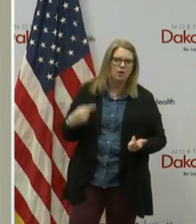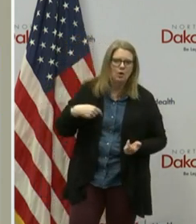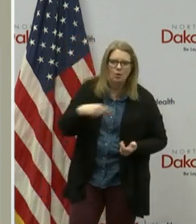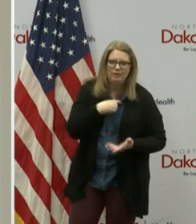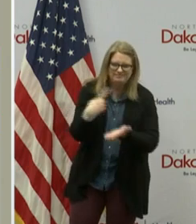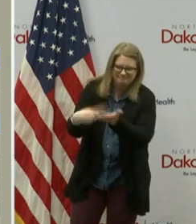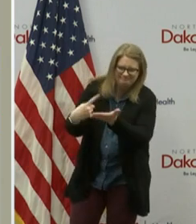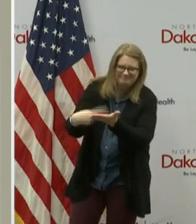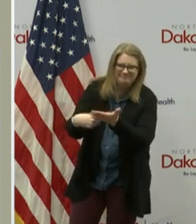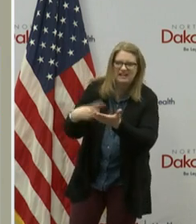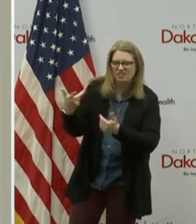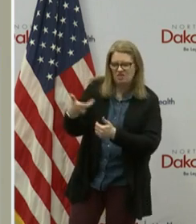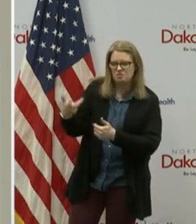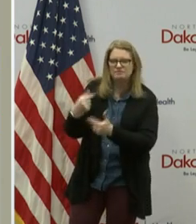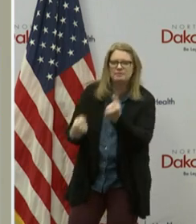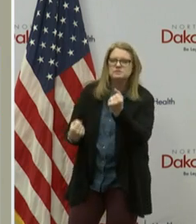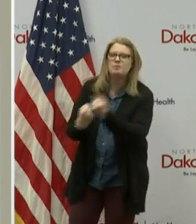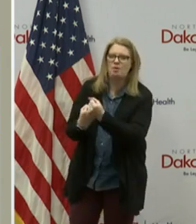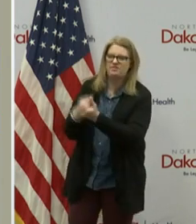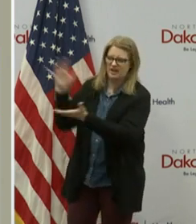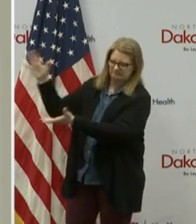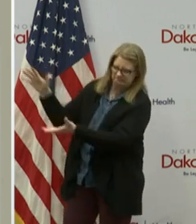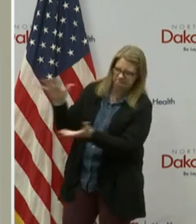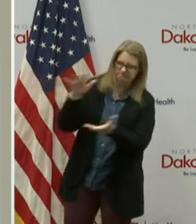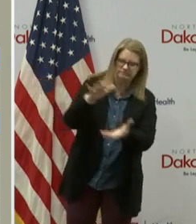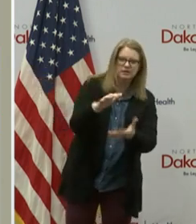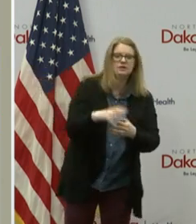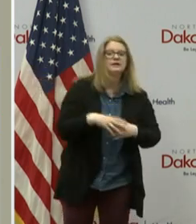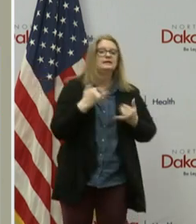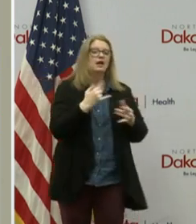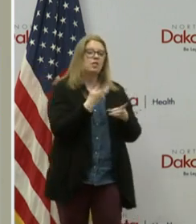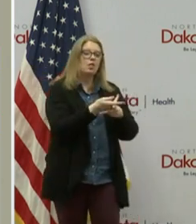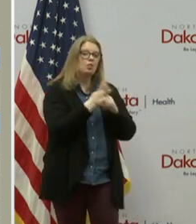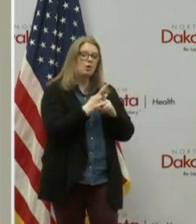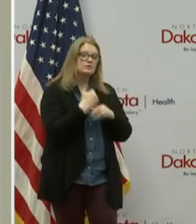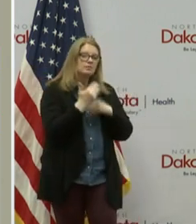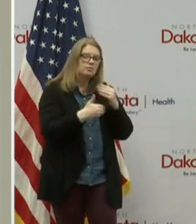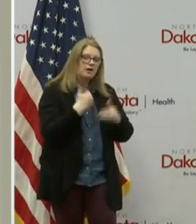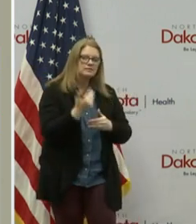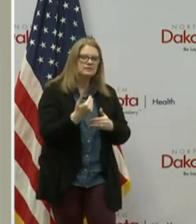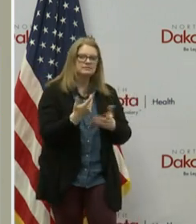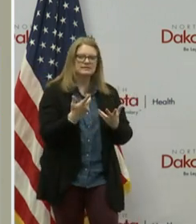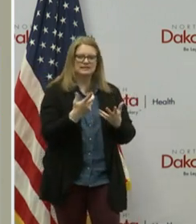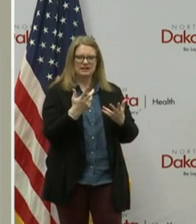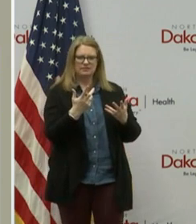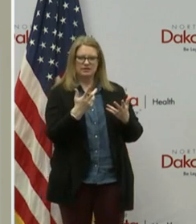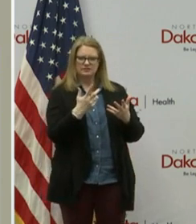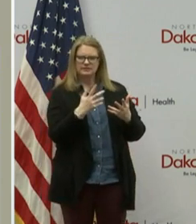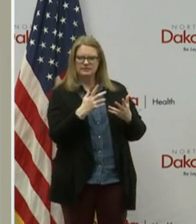IN THE STATE. THEIR SOLE SUPPORT -- YOU DON'T NEED TO CALL THEM BECAUSE I